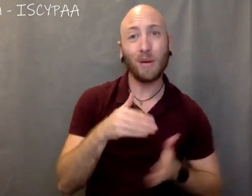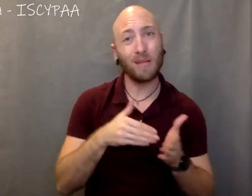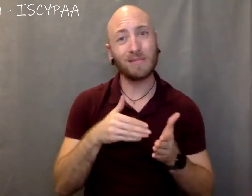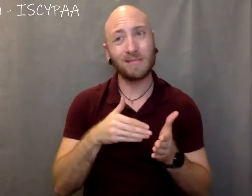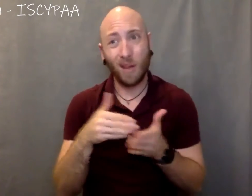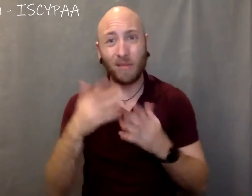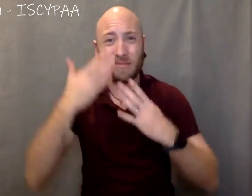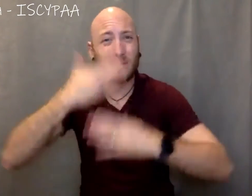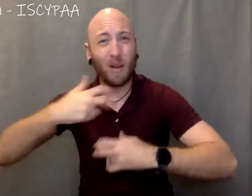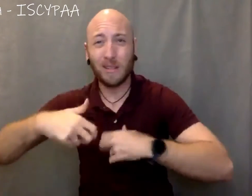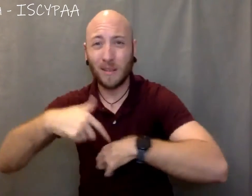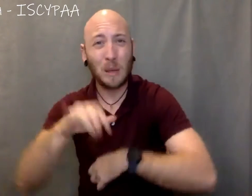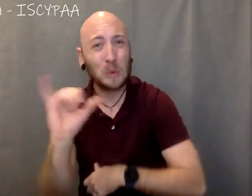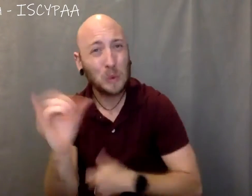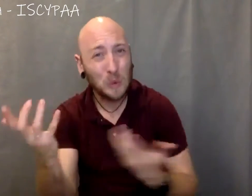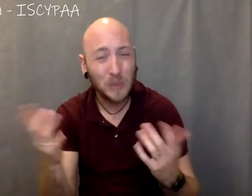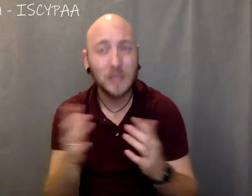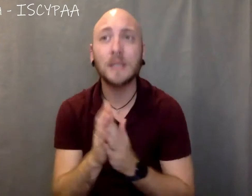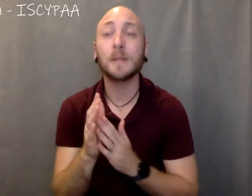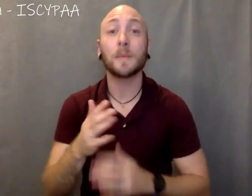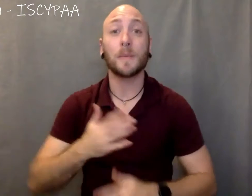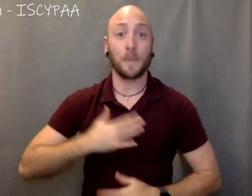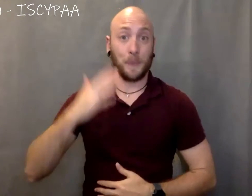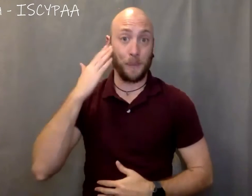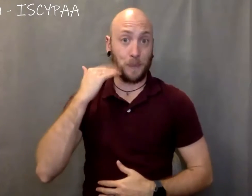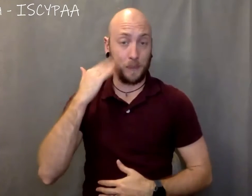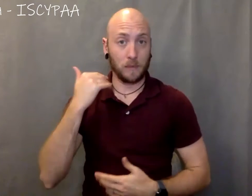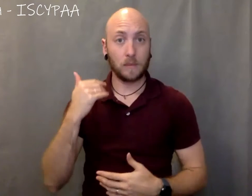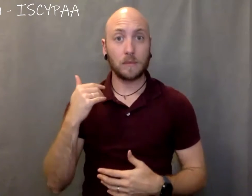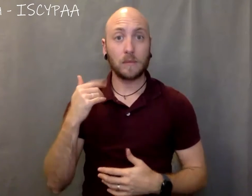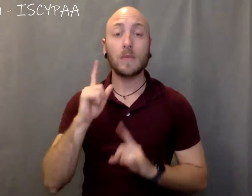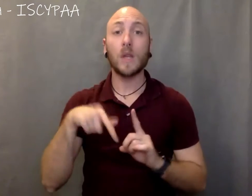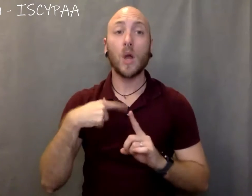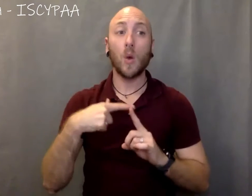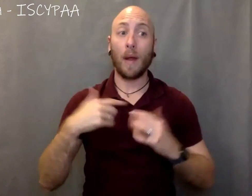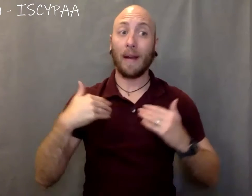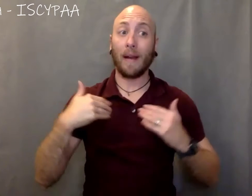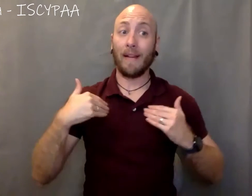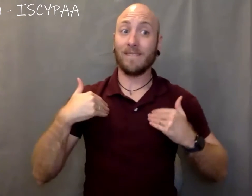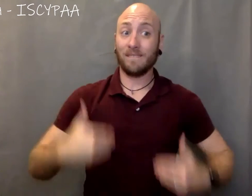And my experience is that you know when I'm physically sober but I'm spiritually unwell, and